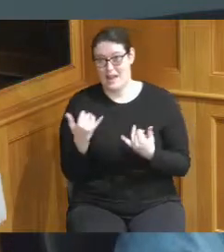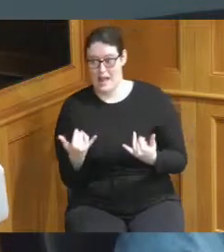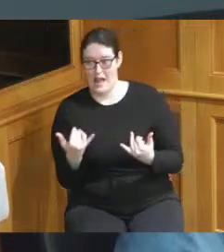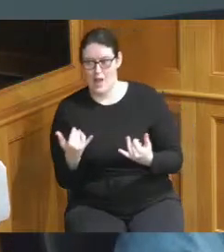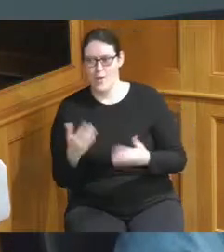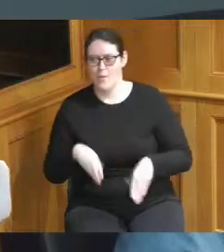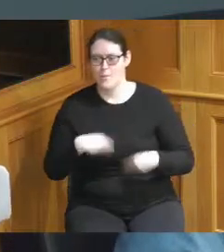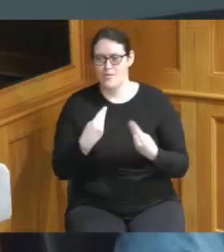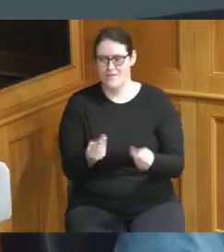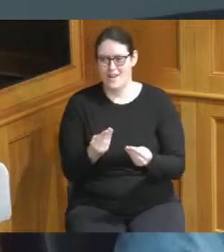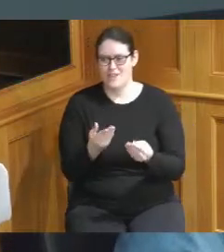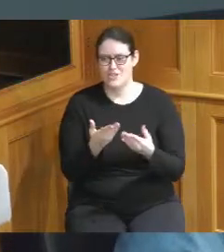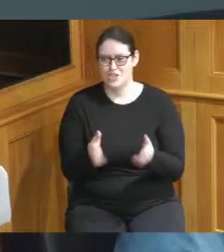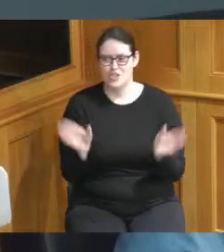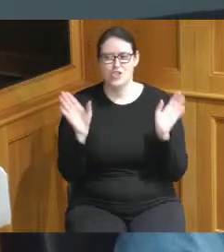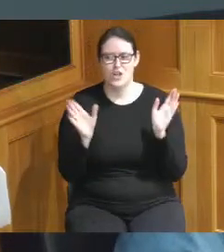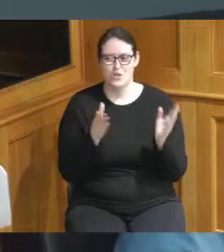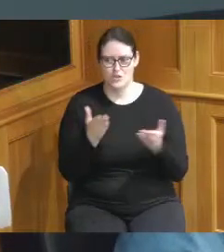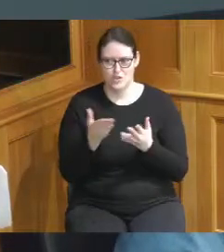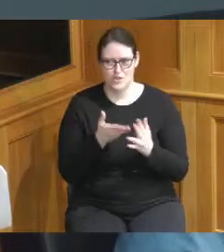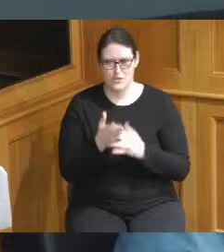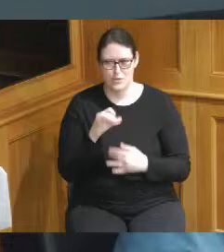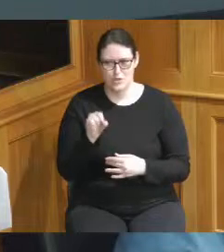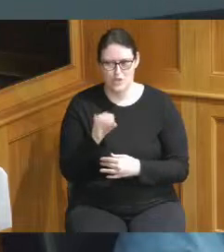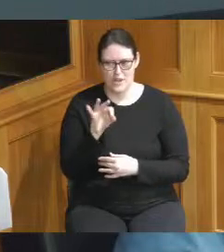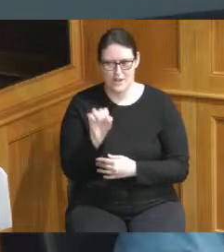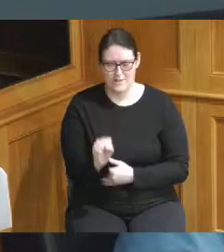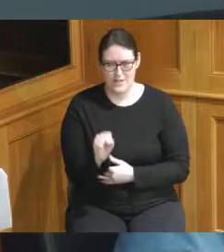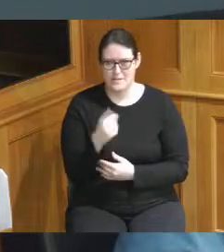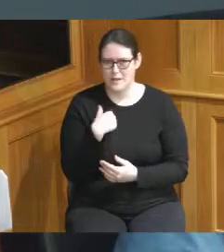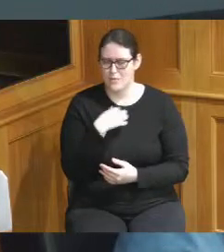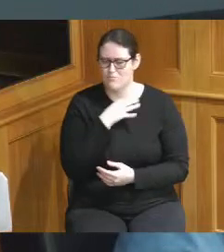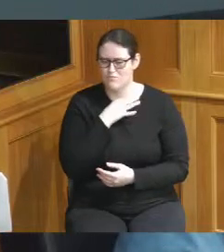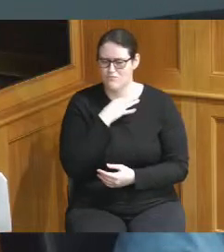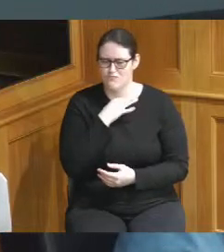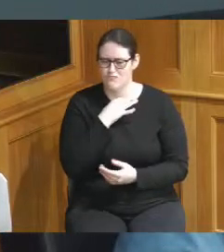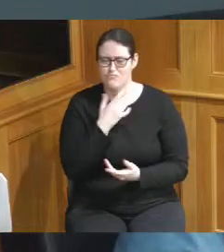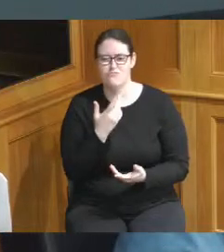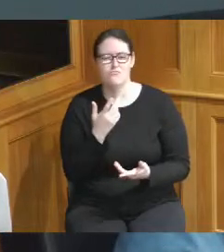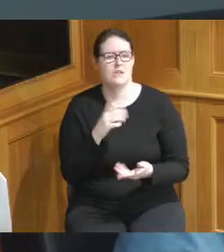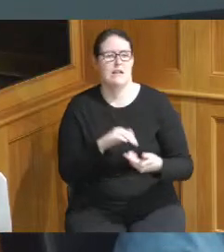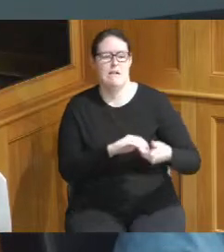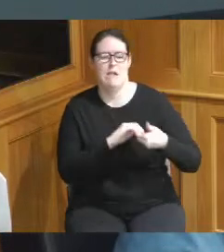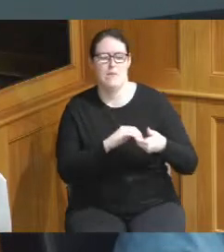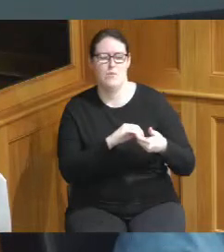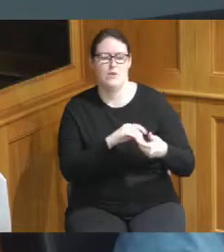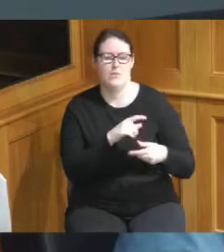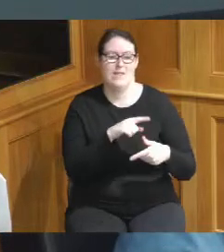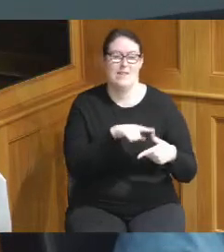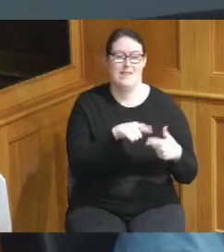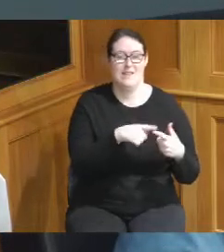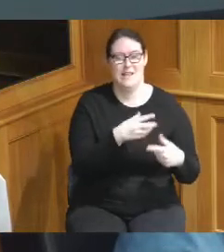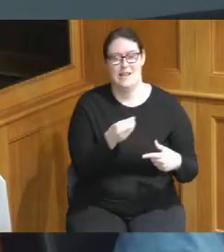that in the slate of projects that we're doing this year we specifically put money into assess